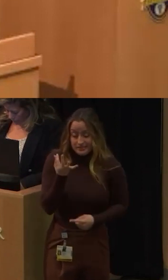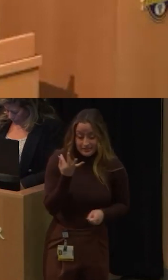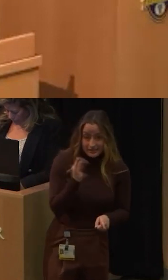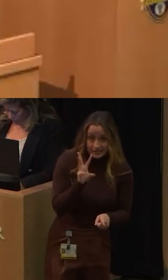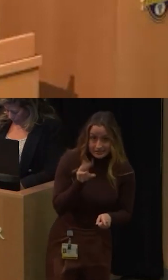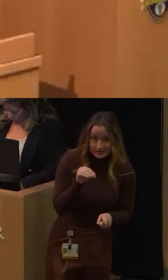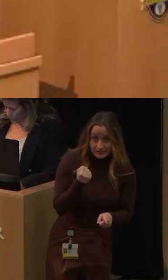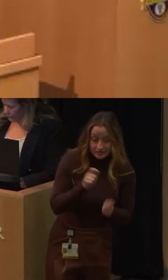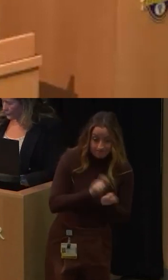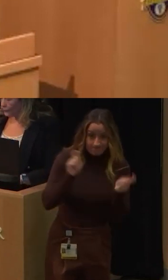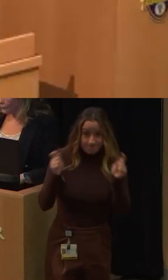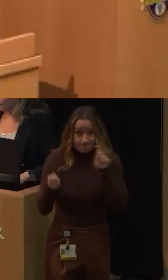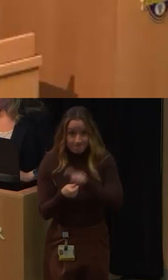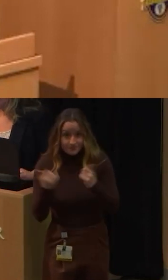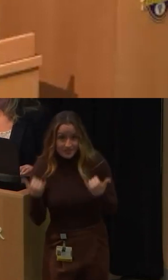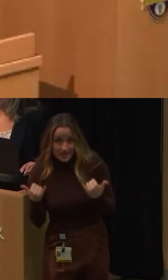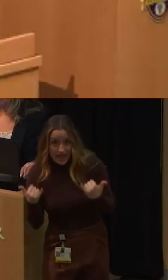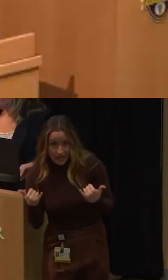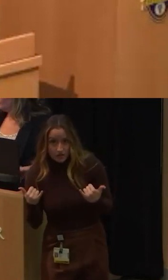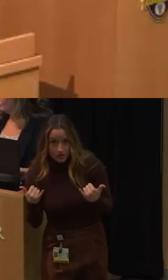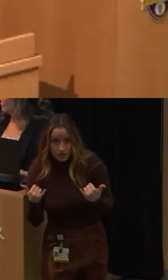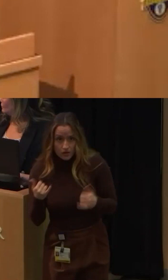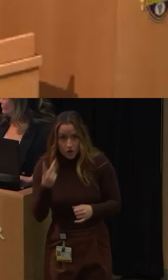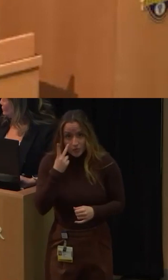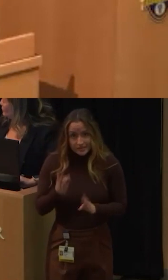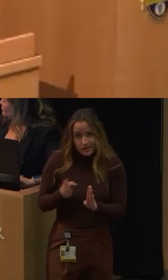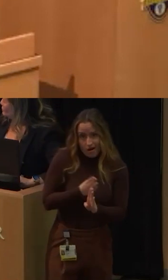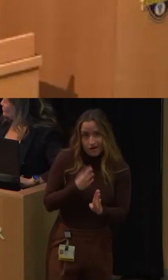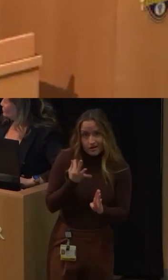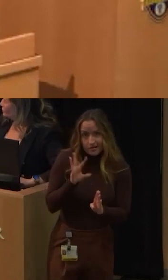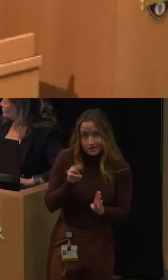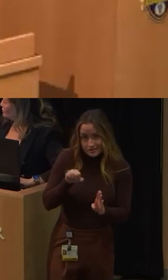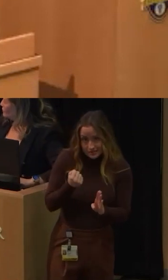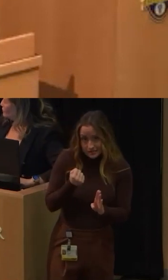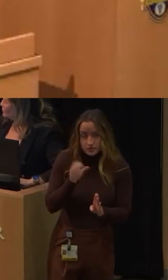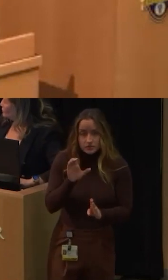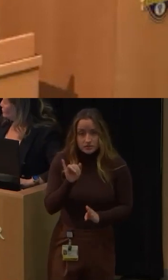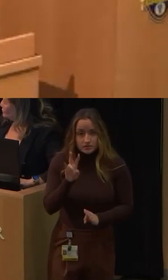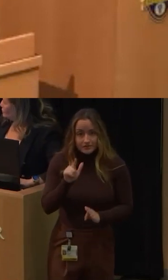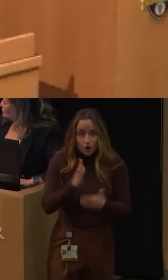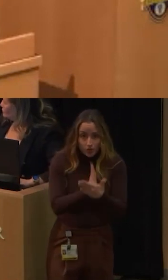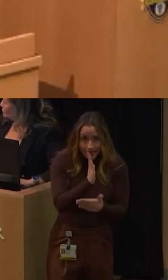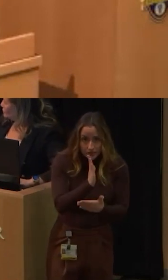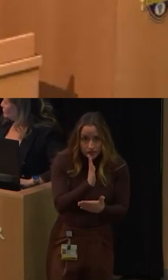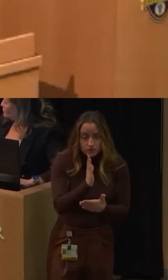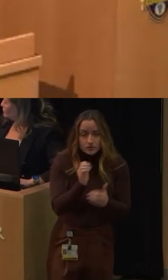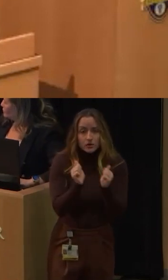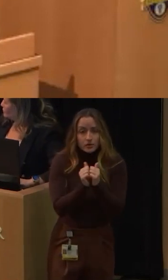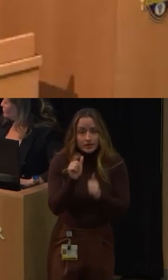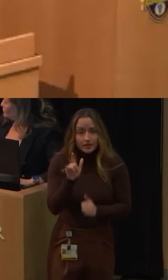moving through a period of the civil rights movement in the 1960s with Lyndon Johnson proclaiming the Great Society